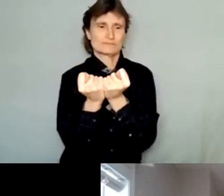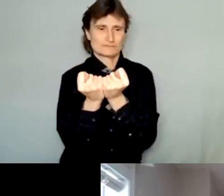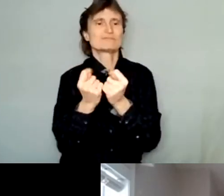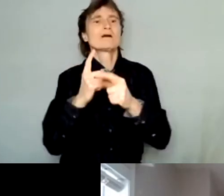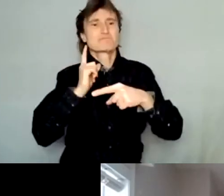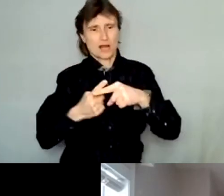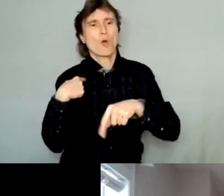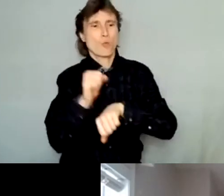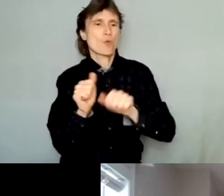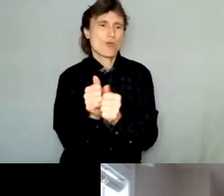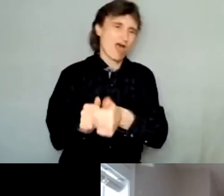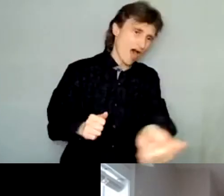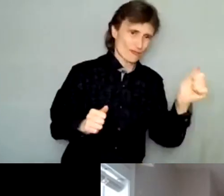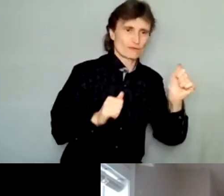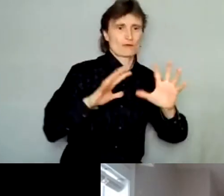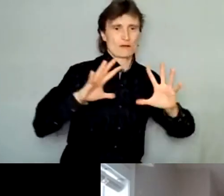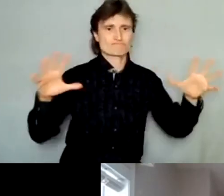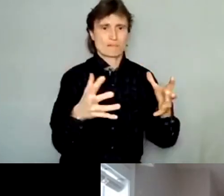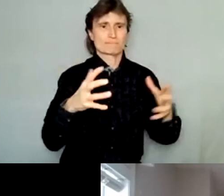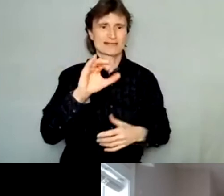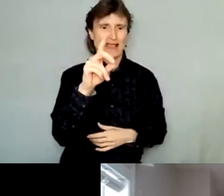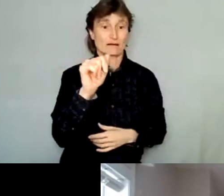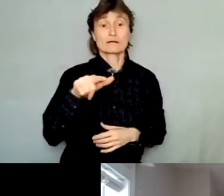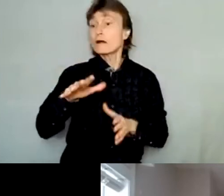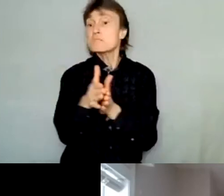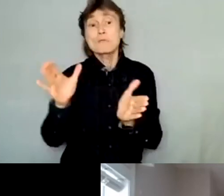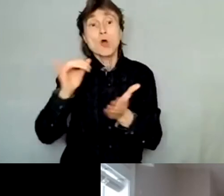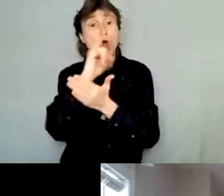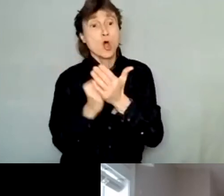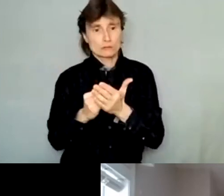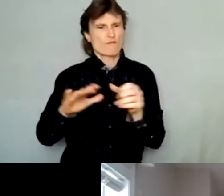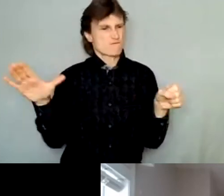So the public art team now is fully staffed.